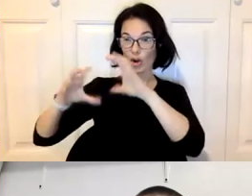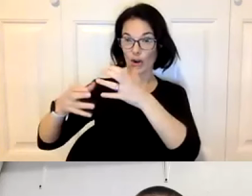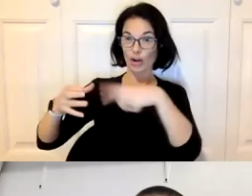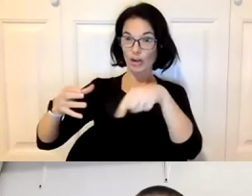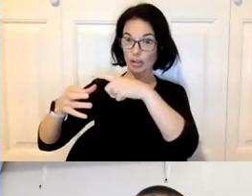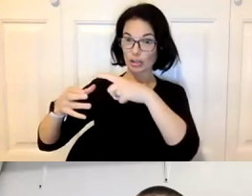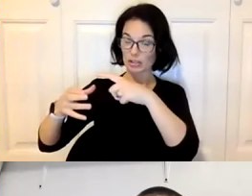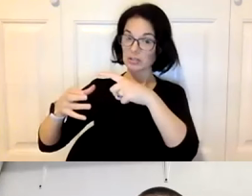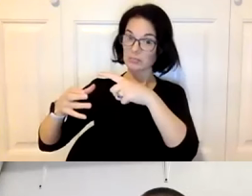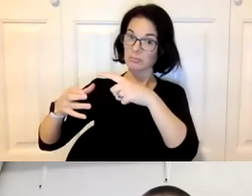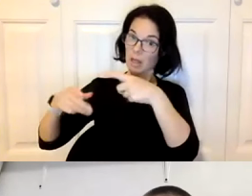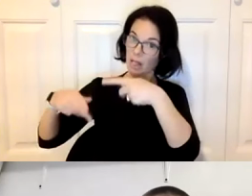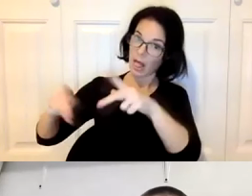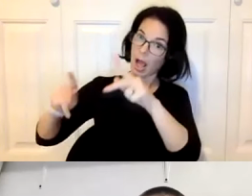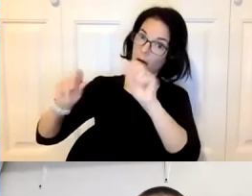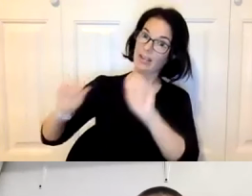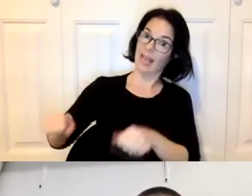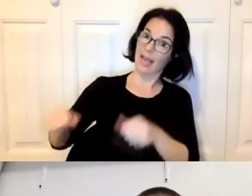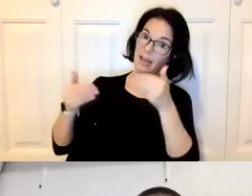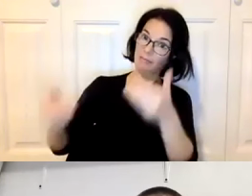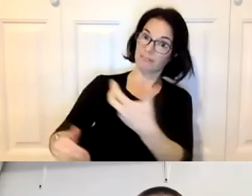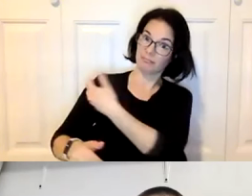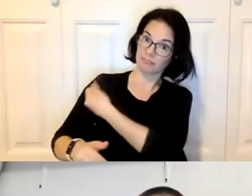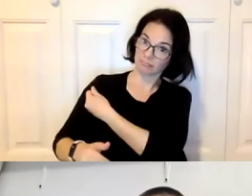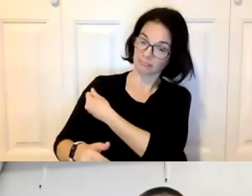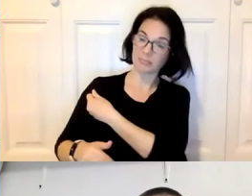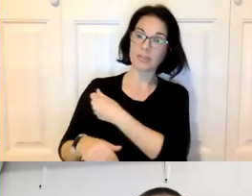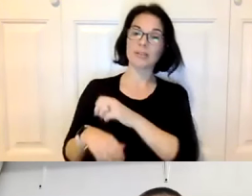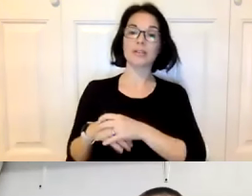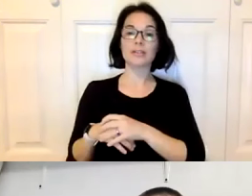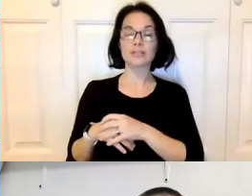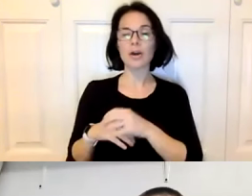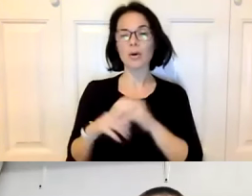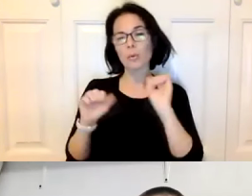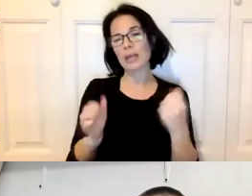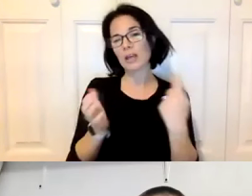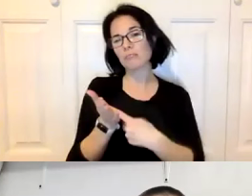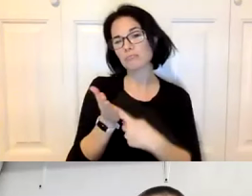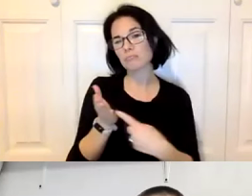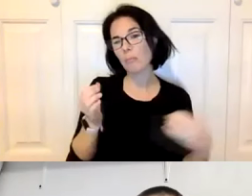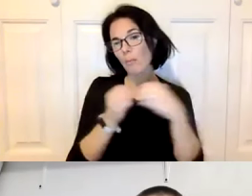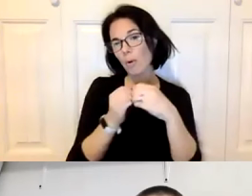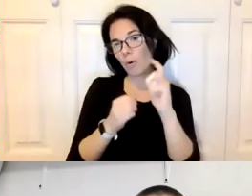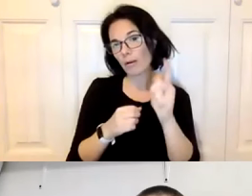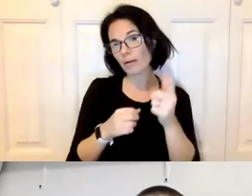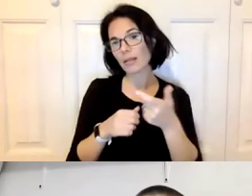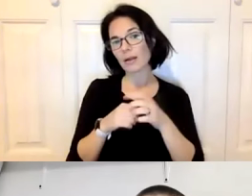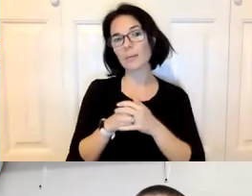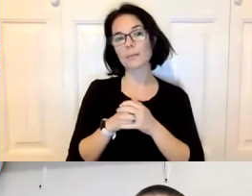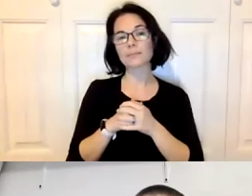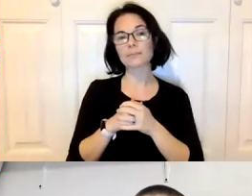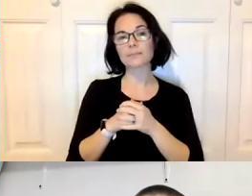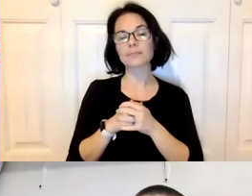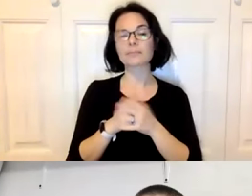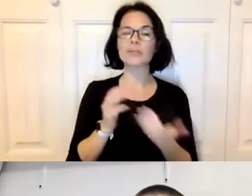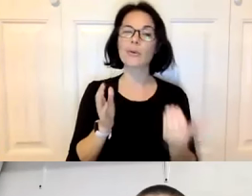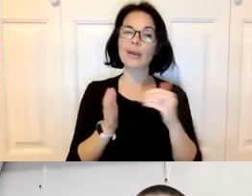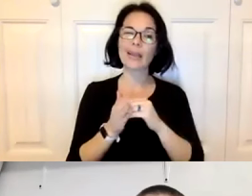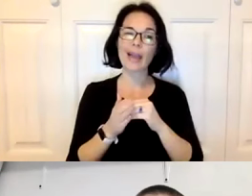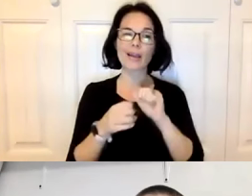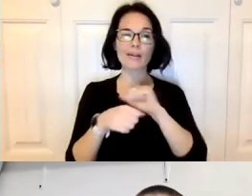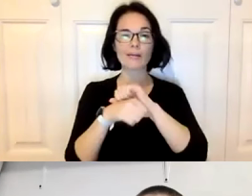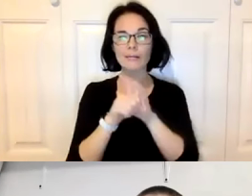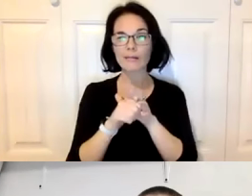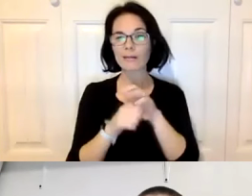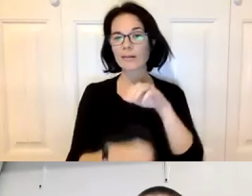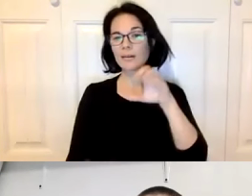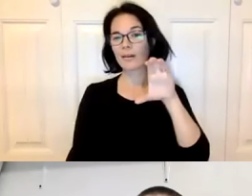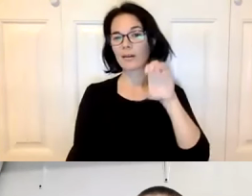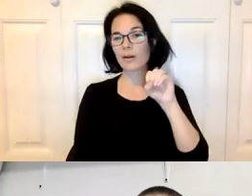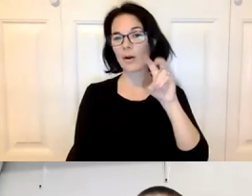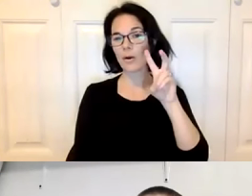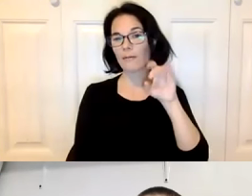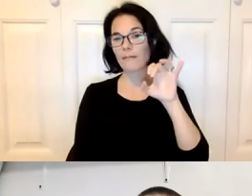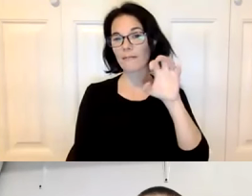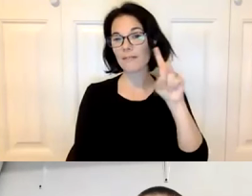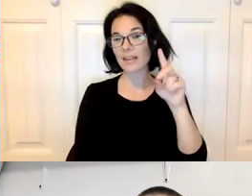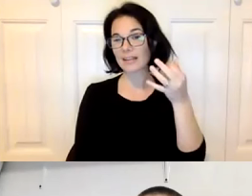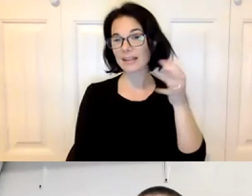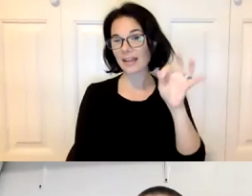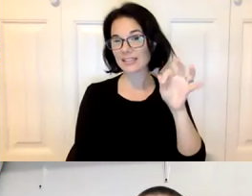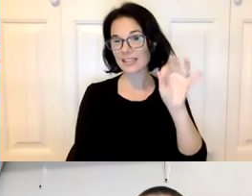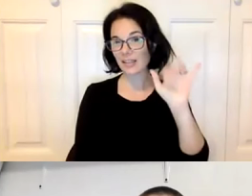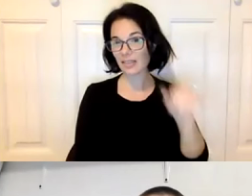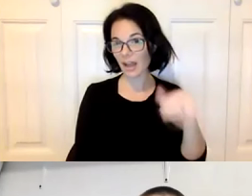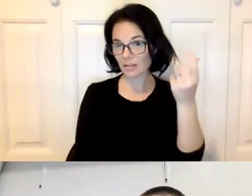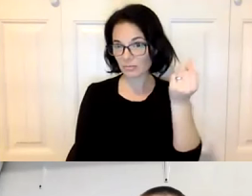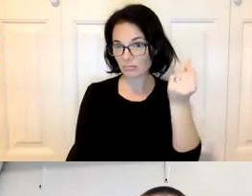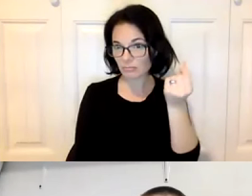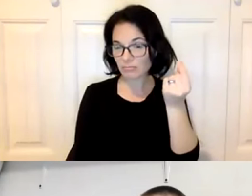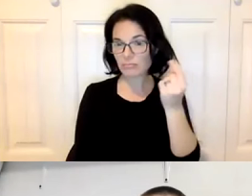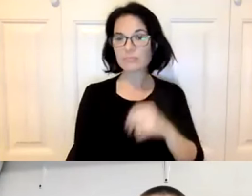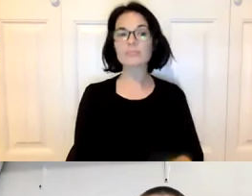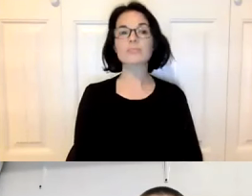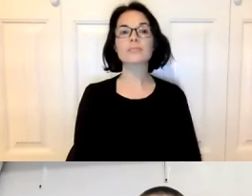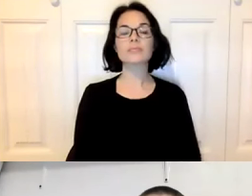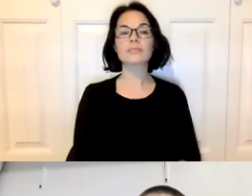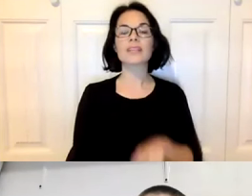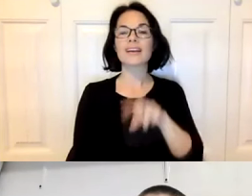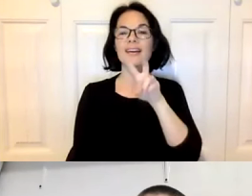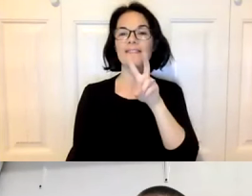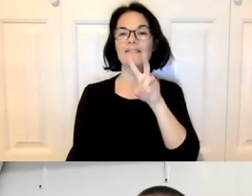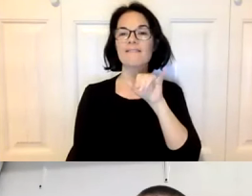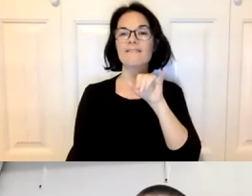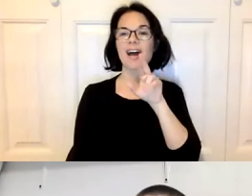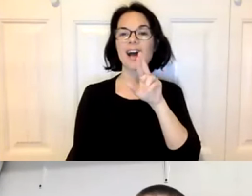to receive it. Again, coronavirus, COVID-19, is a virus that is also mutating quickly.